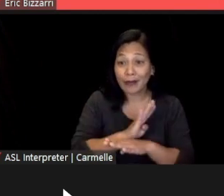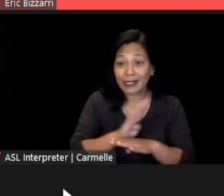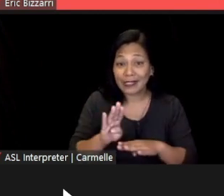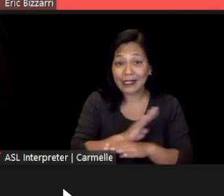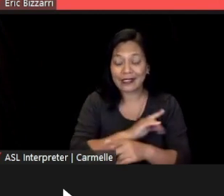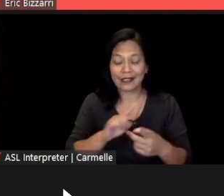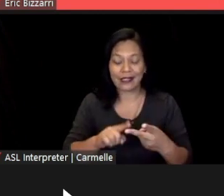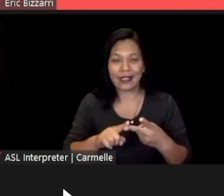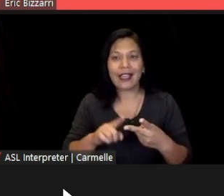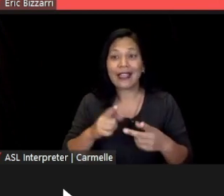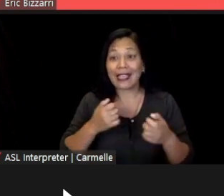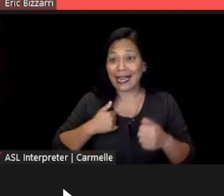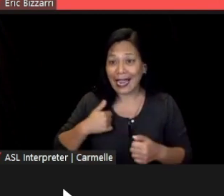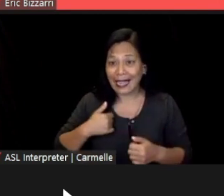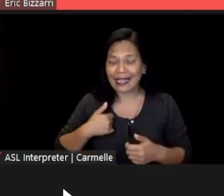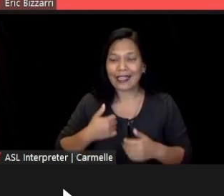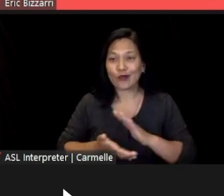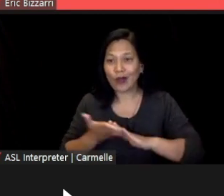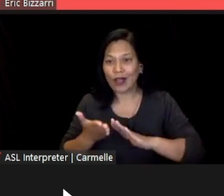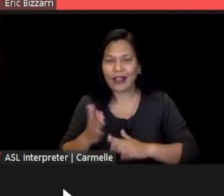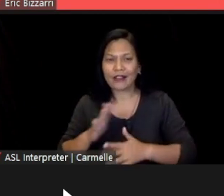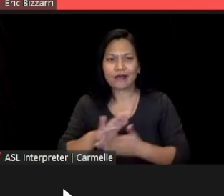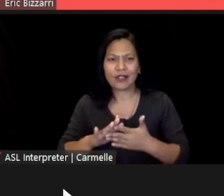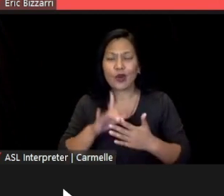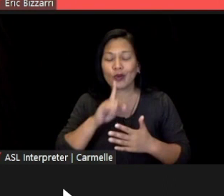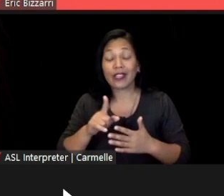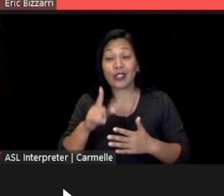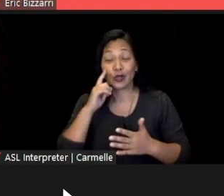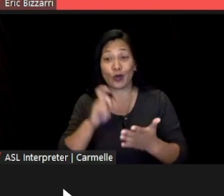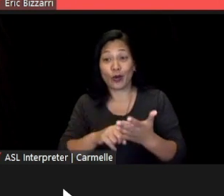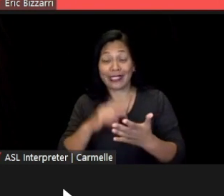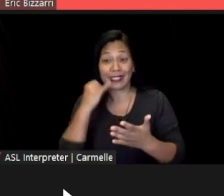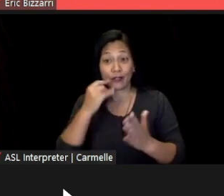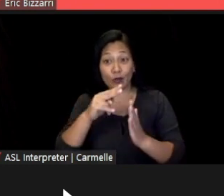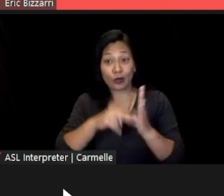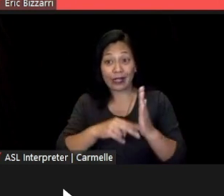You will find, as you go through our guidelines, there are so many boxes that have to get, they have to get ticked.